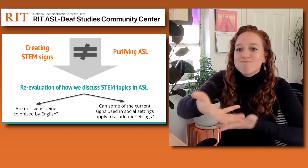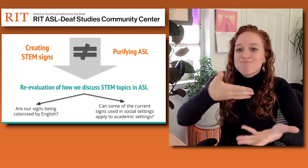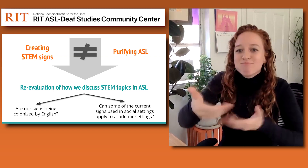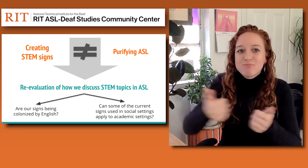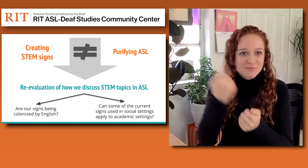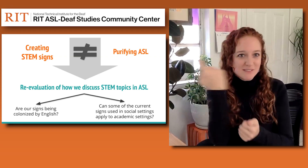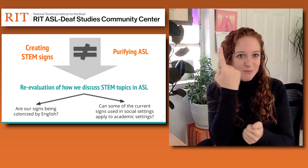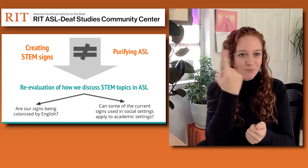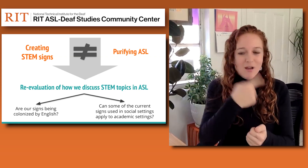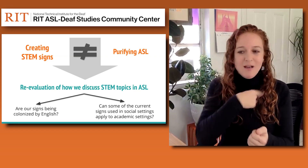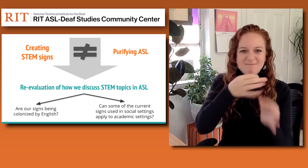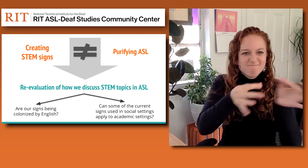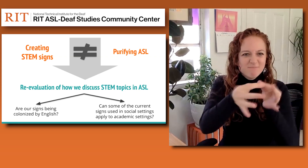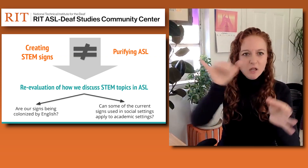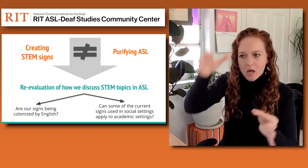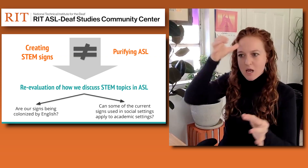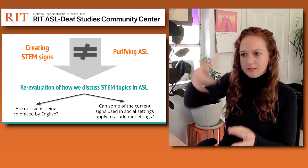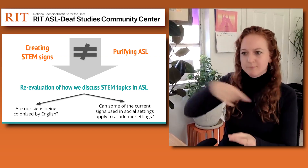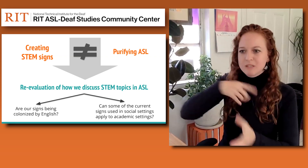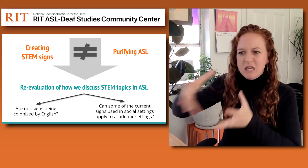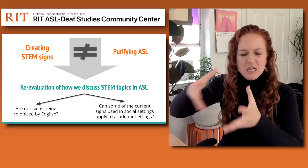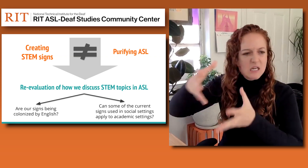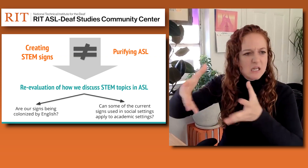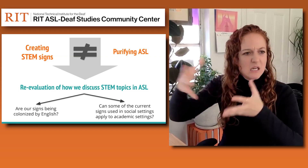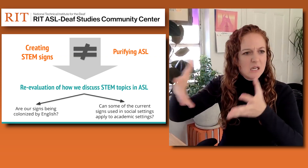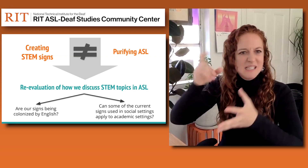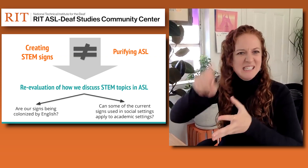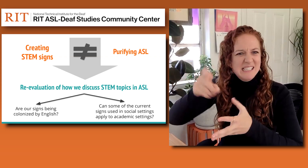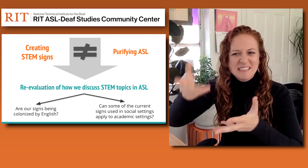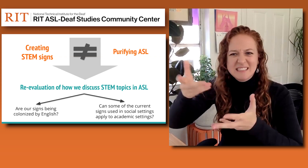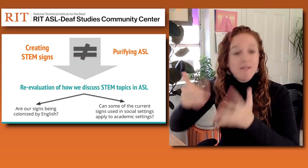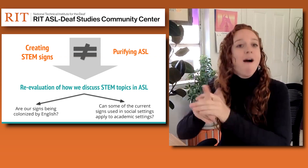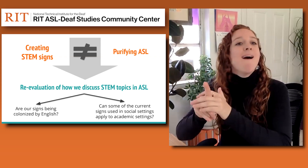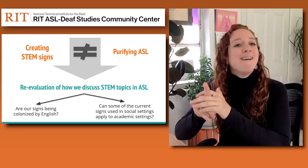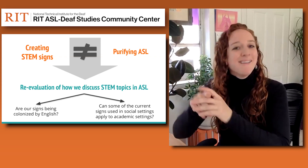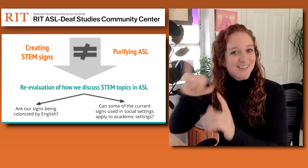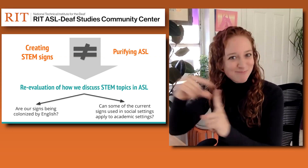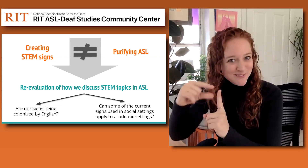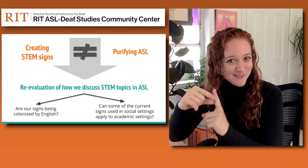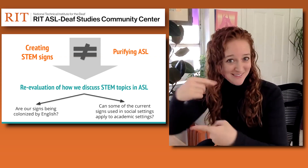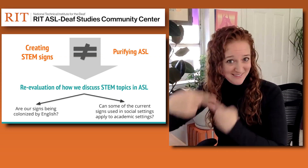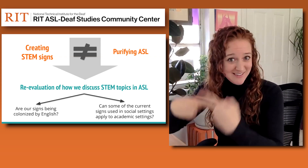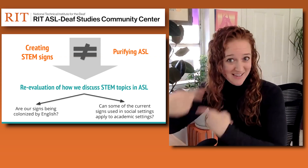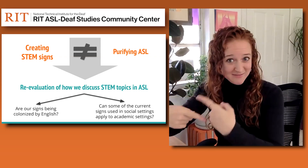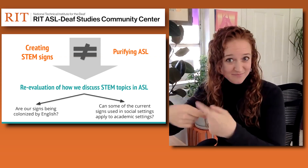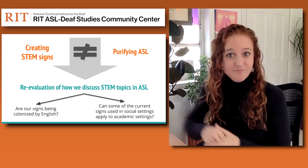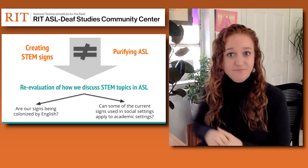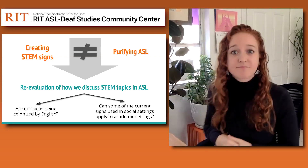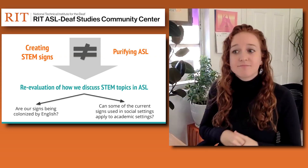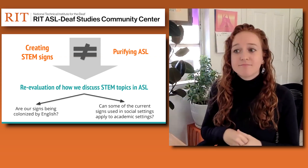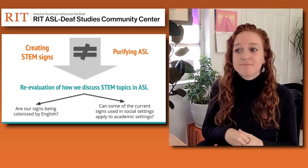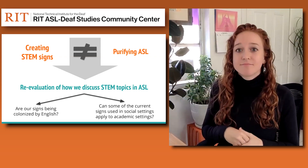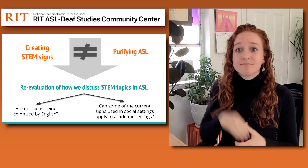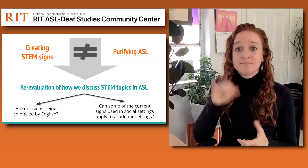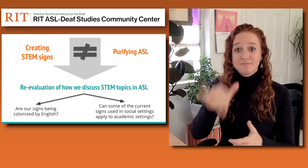If you're talking with a person and you're describing a concept but you don't have a sign or a word for that, that's where they come from,